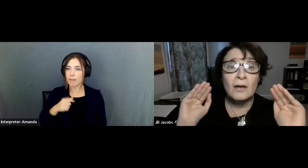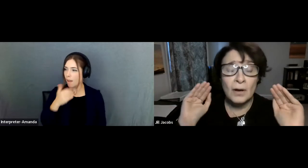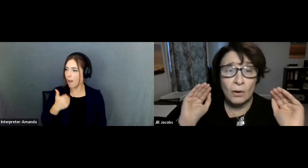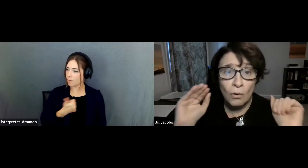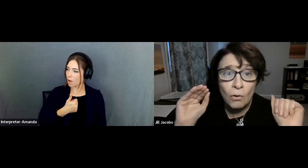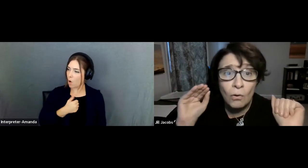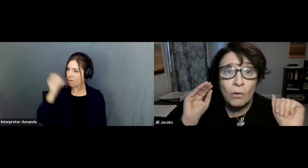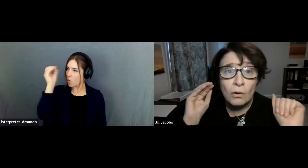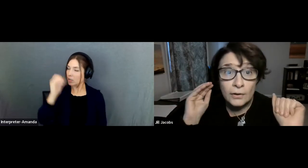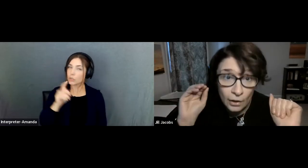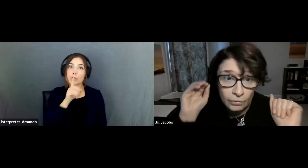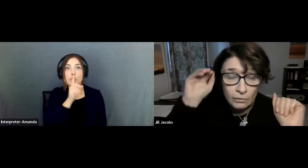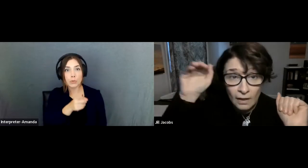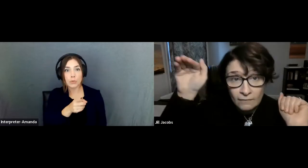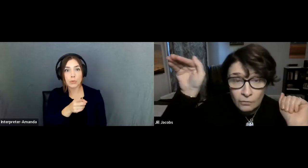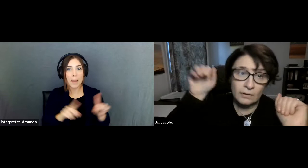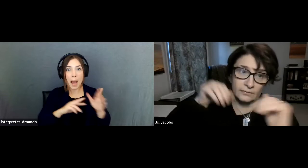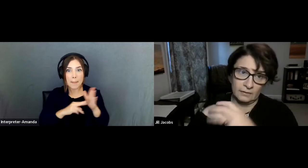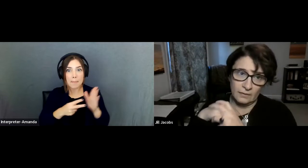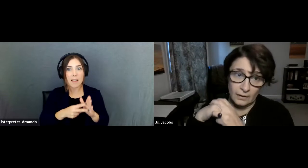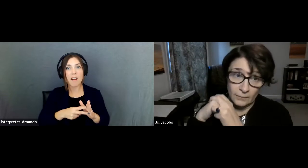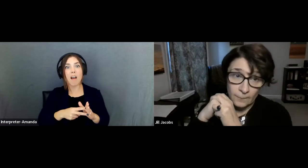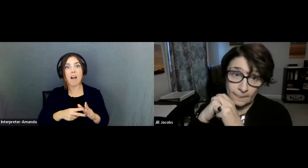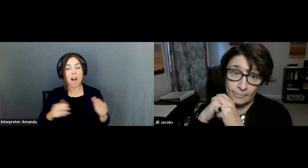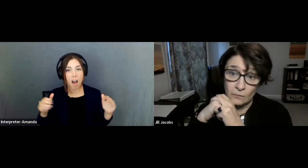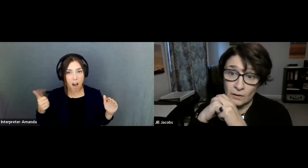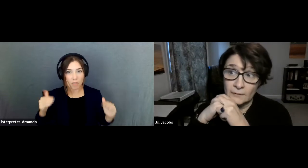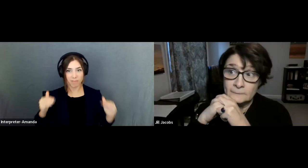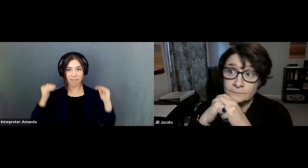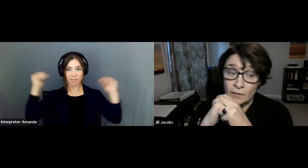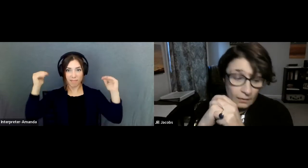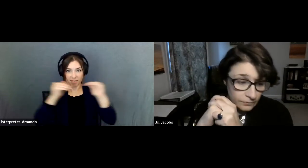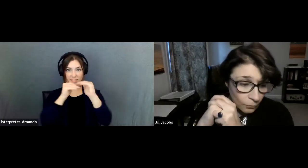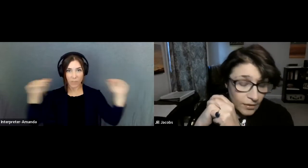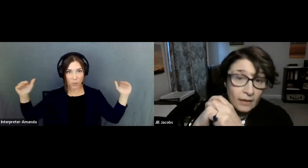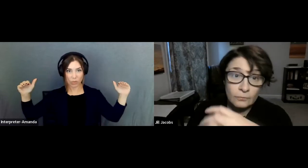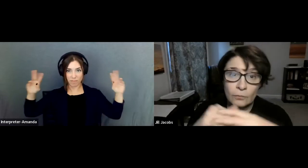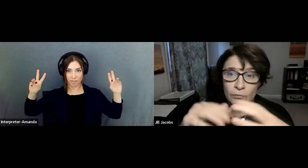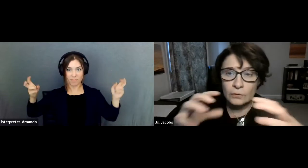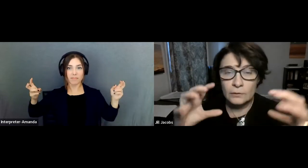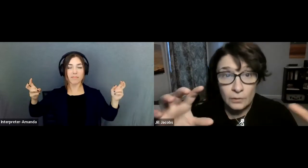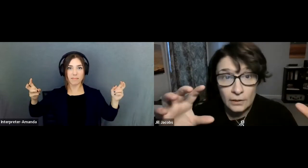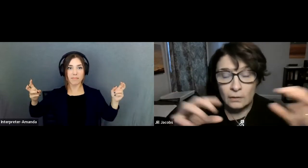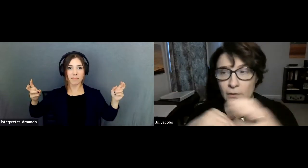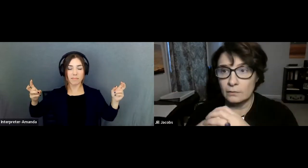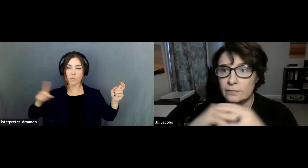But y'all I'm talking about whole other level as they say. And so that's what we're really working on here.